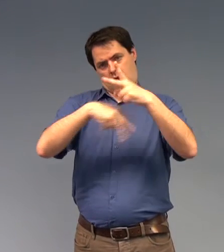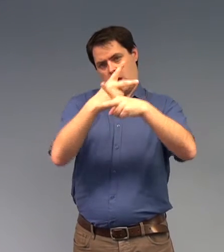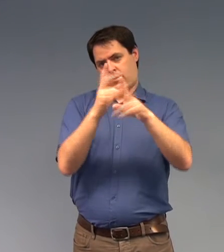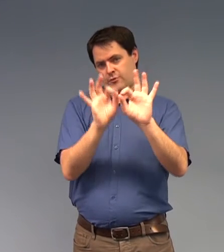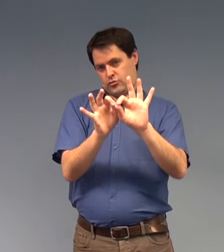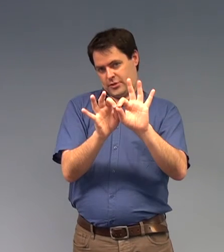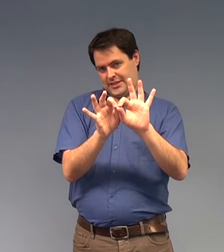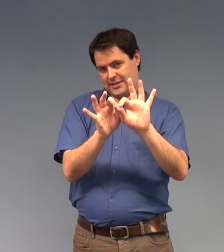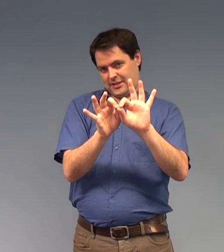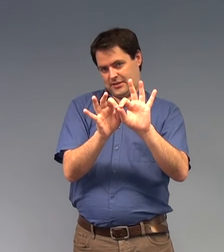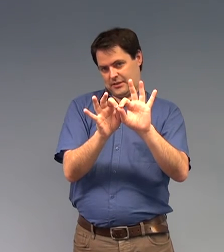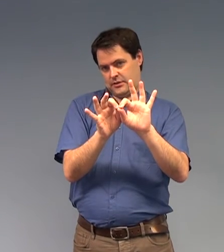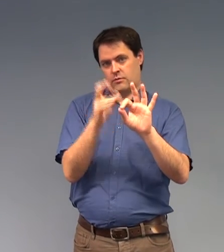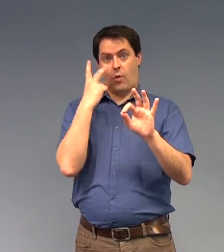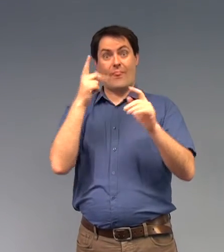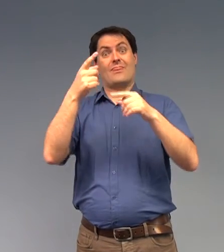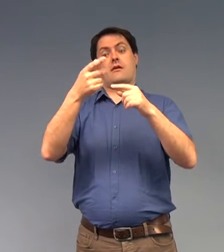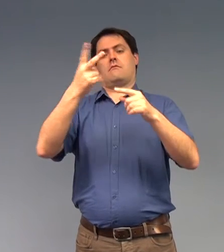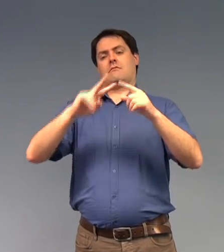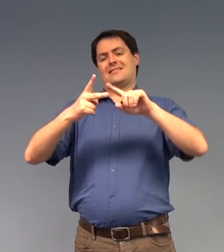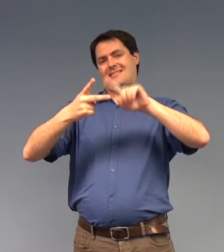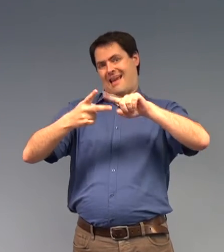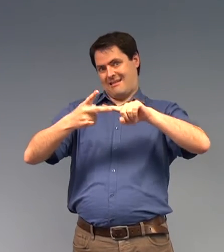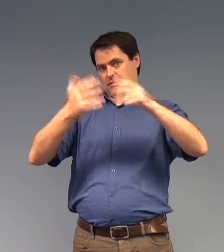I wouldn't have understood that interpretation.